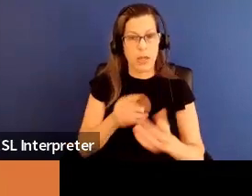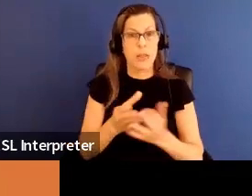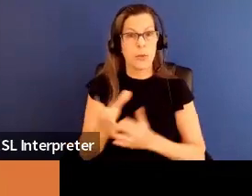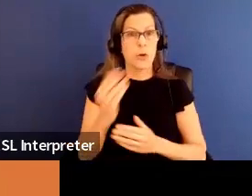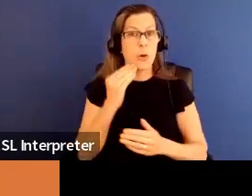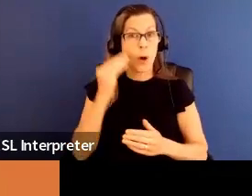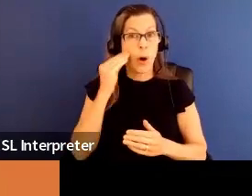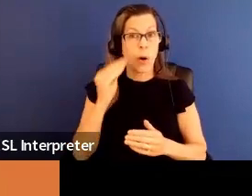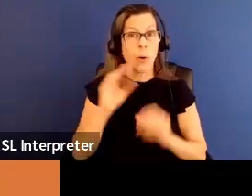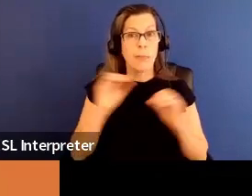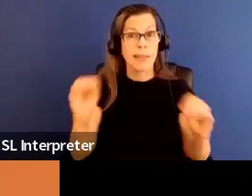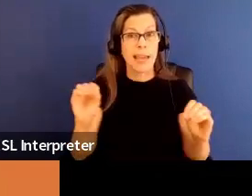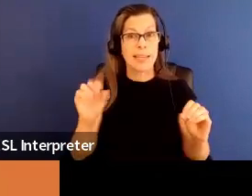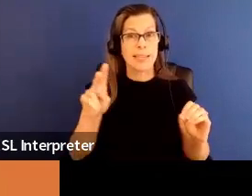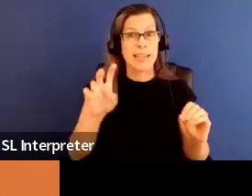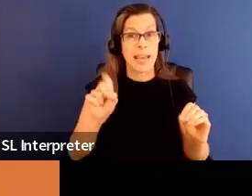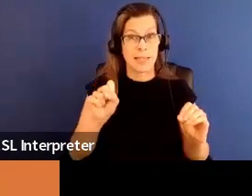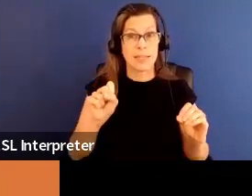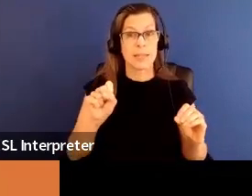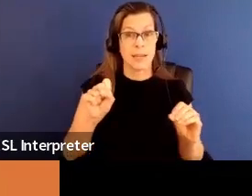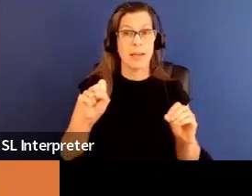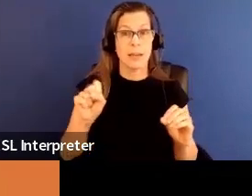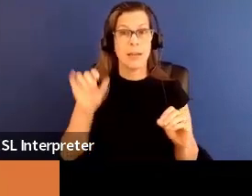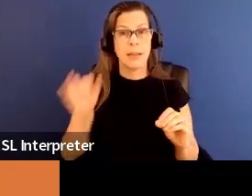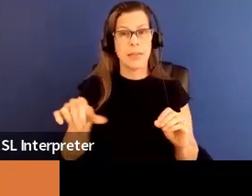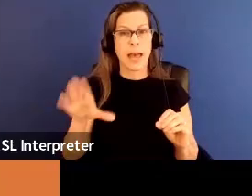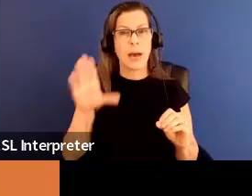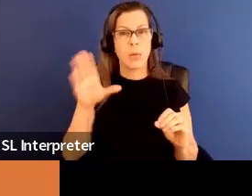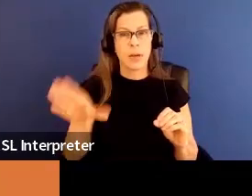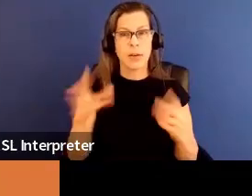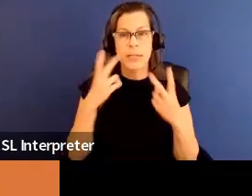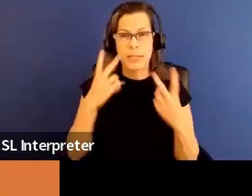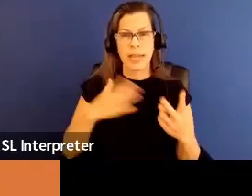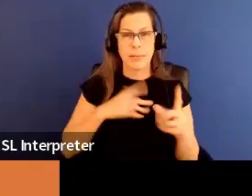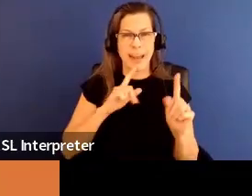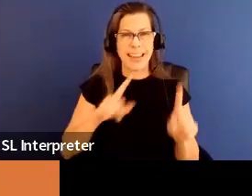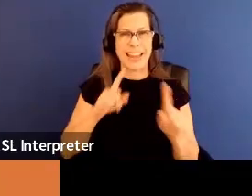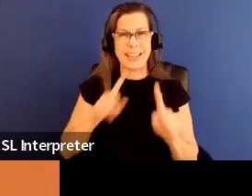center that I work at we mainly work with people who are experiencing homelessness